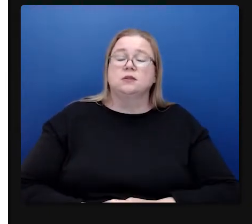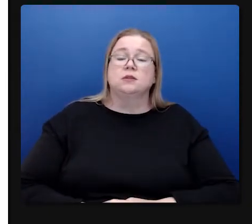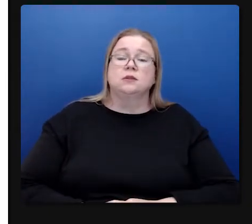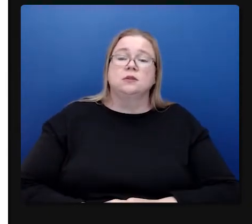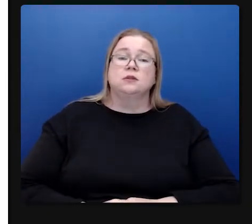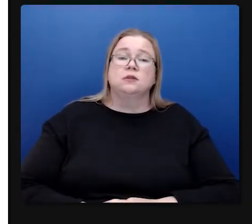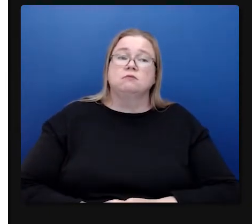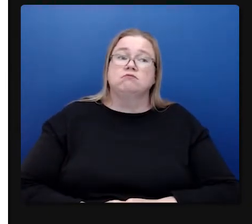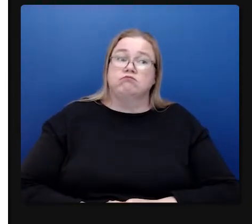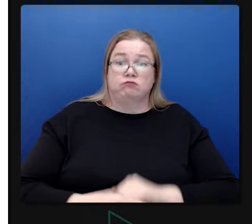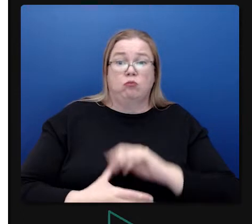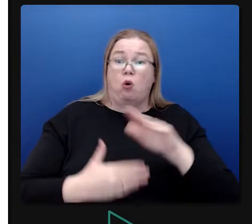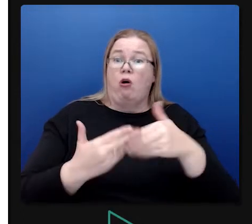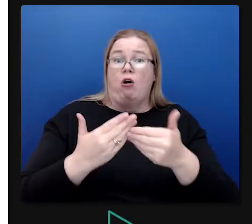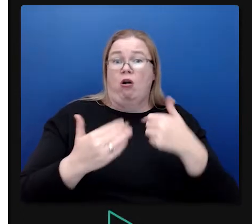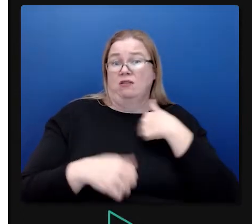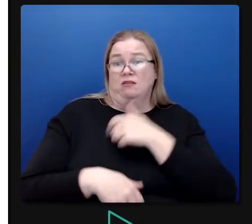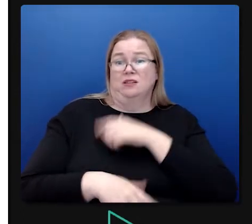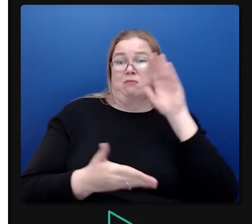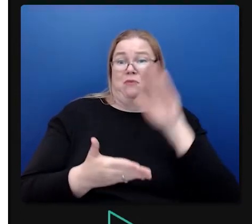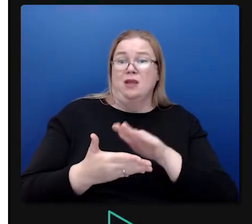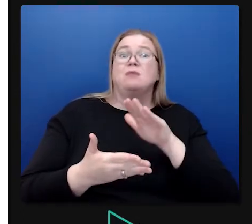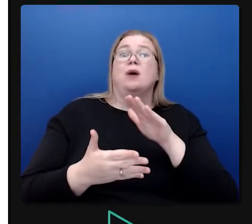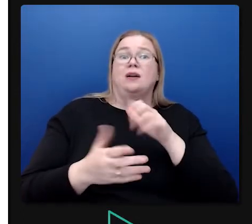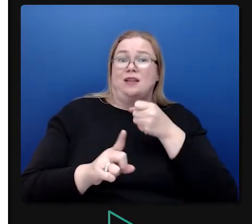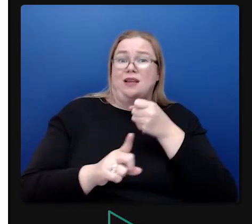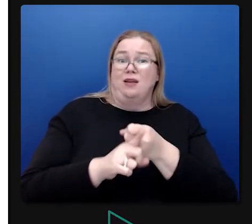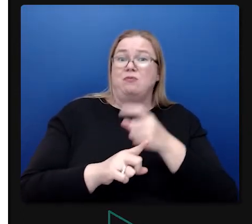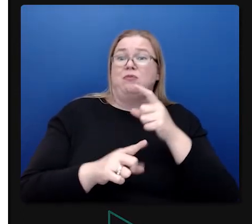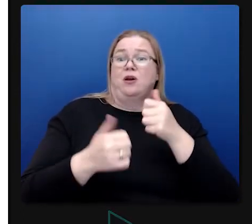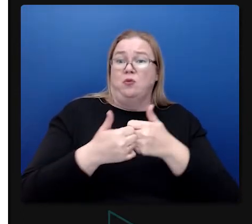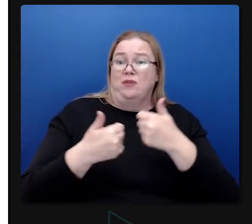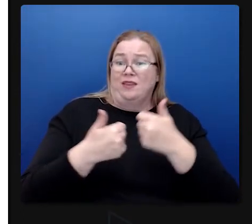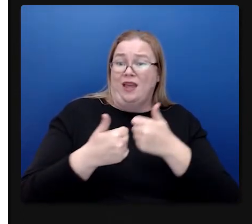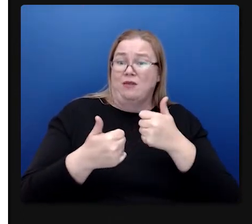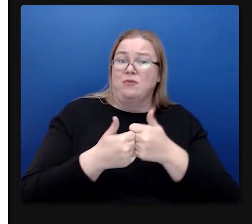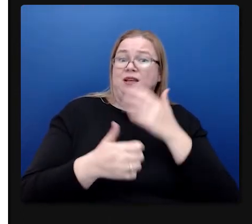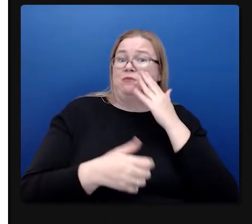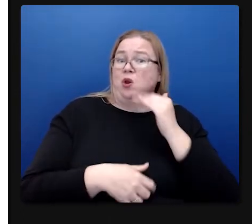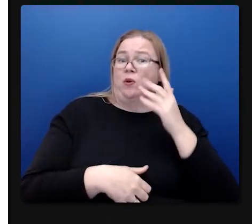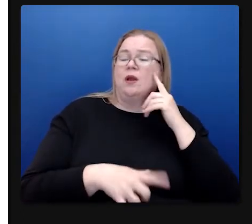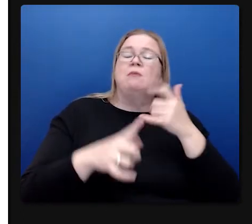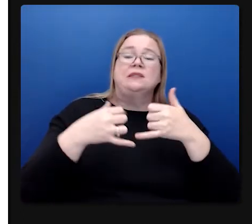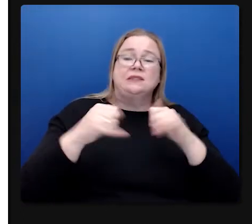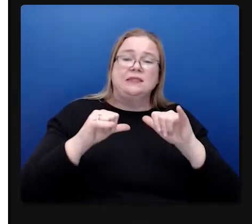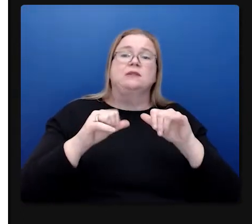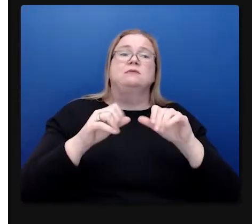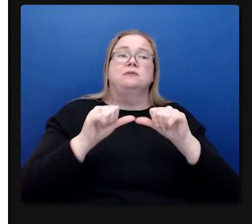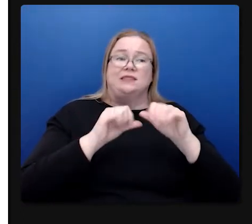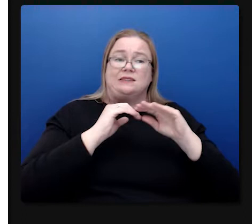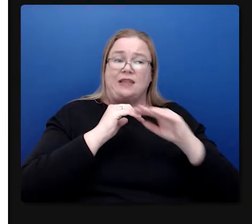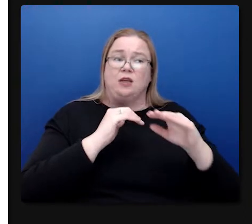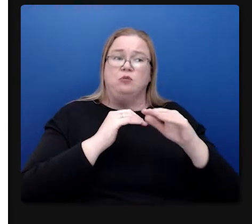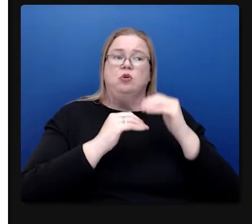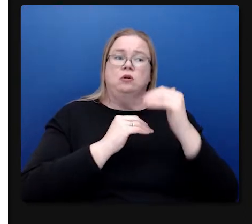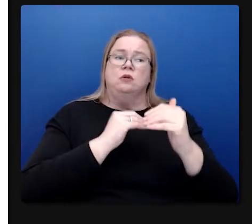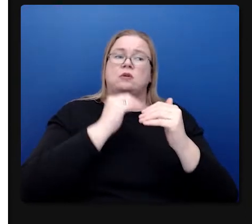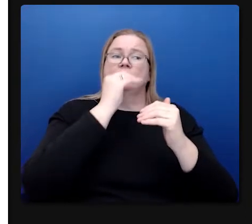We can all minimize impacts to the gaming experience while we still make significant, sustainable strides forwards,